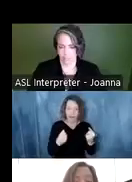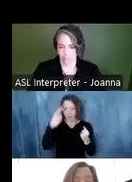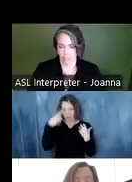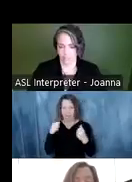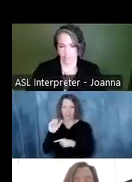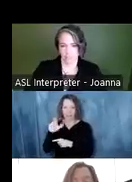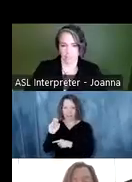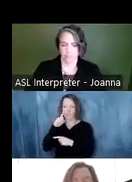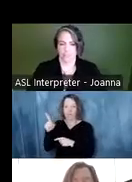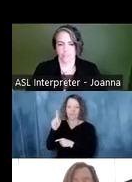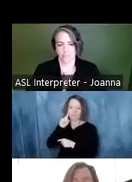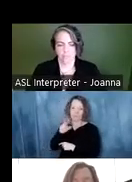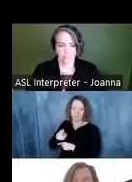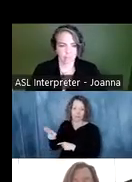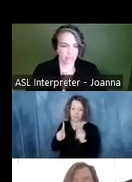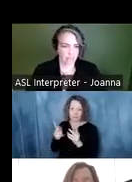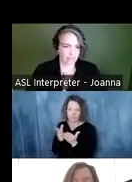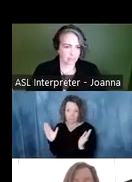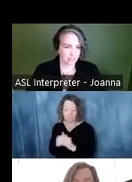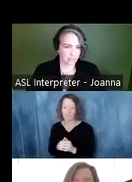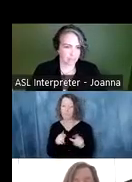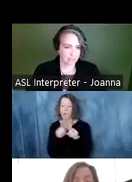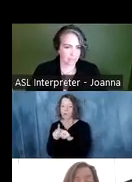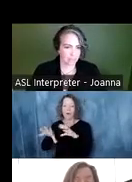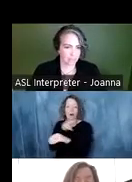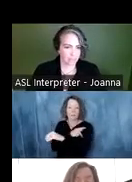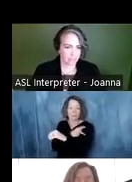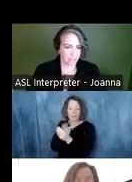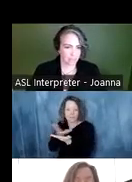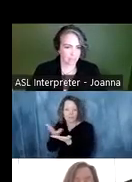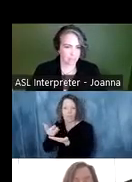He also provides outpatient mental health services for deaf and hard of hearing individuals as a